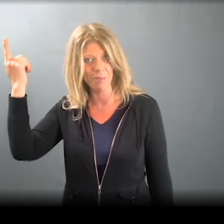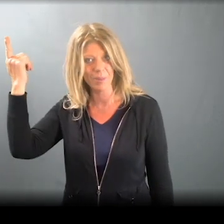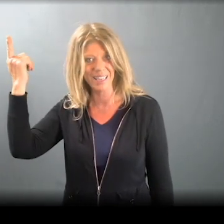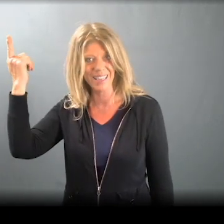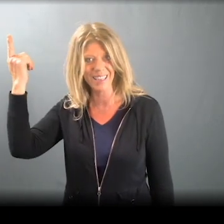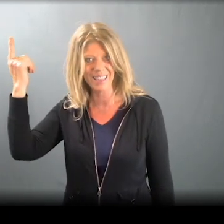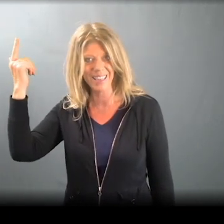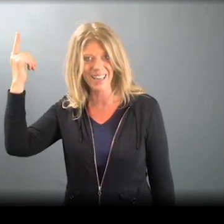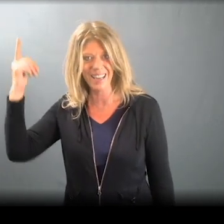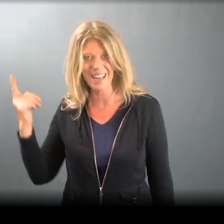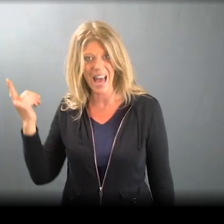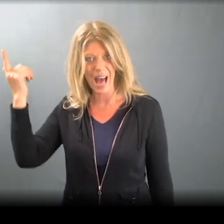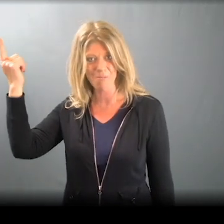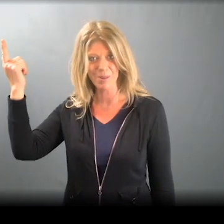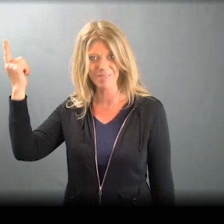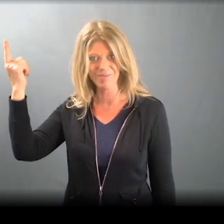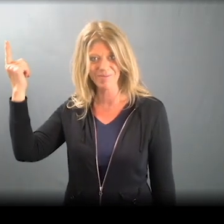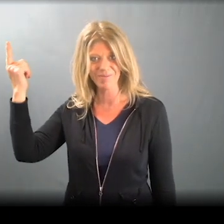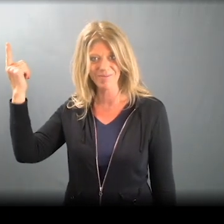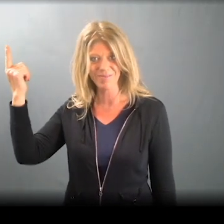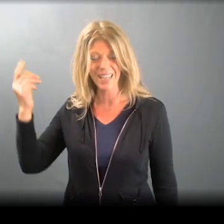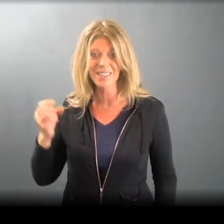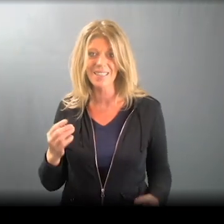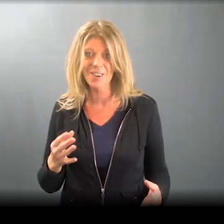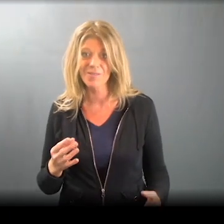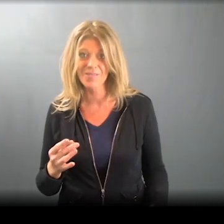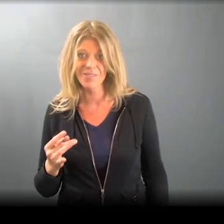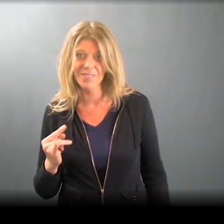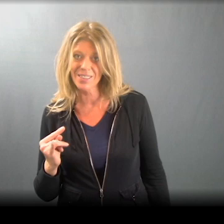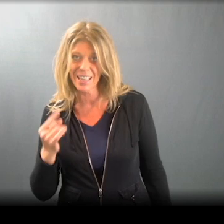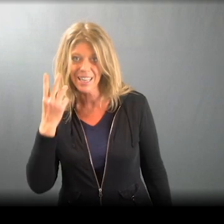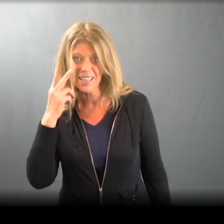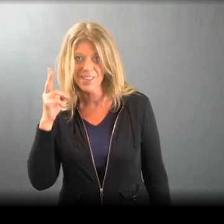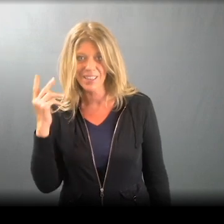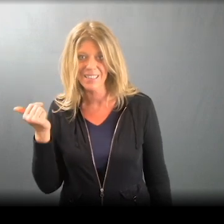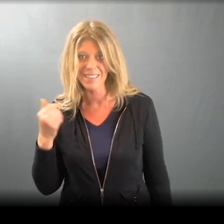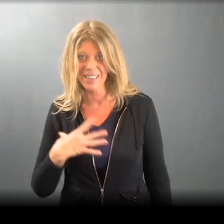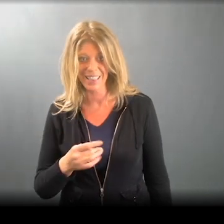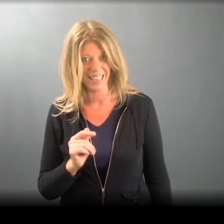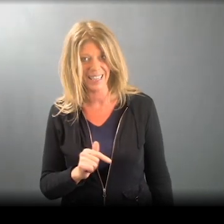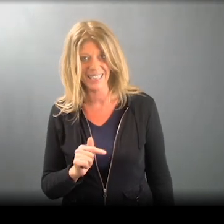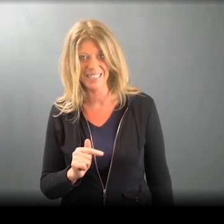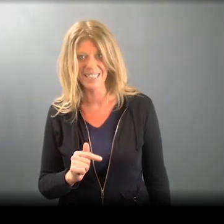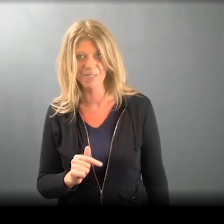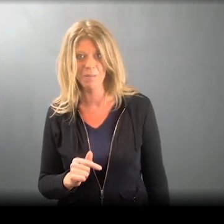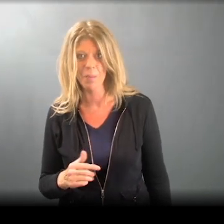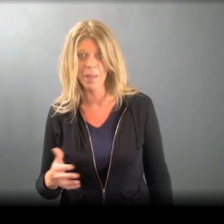UP So, it looks like this: